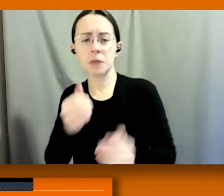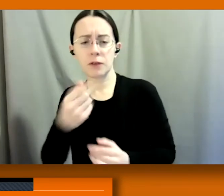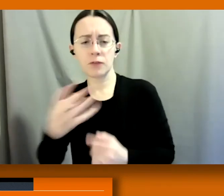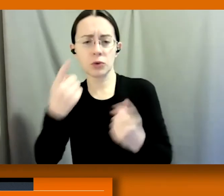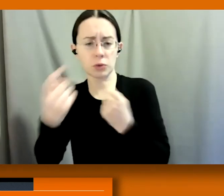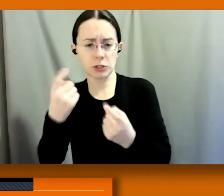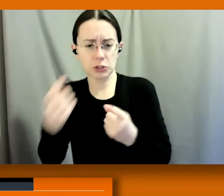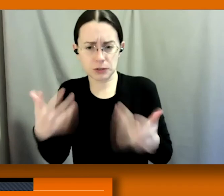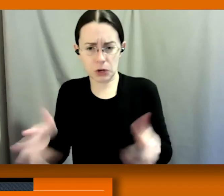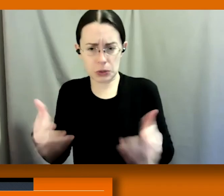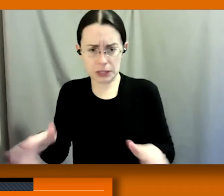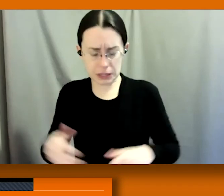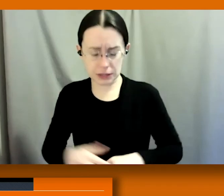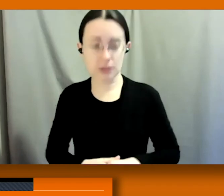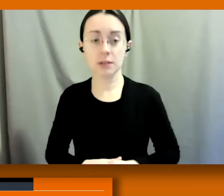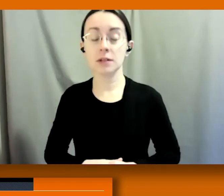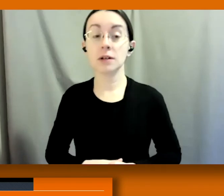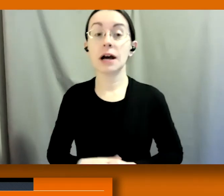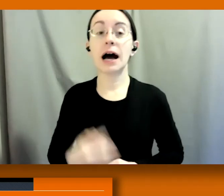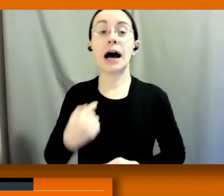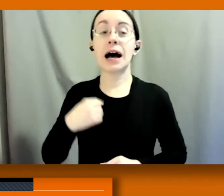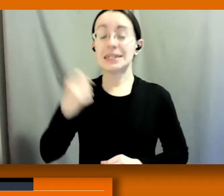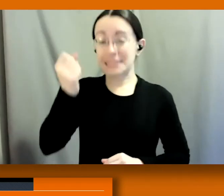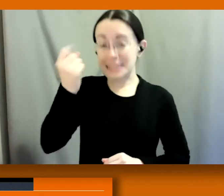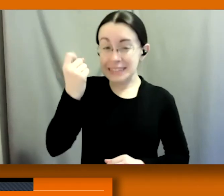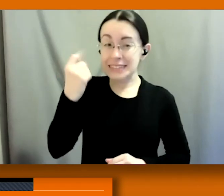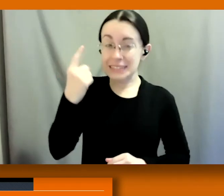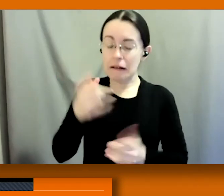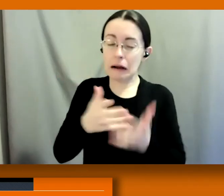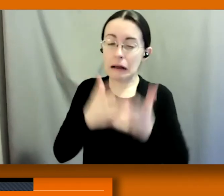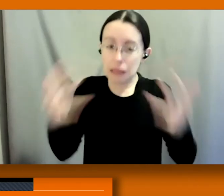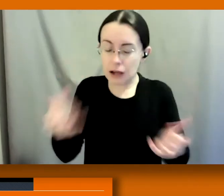I do realize this is a lot of information at once.